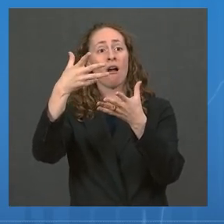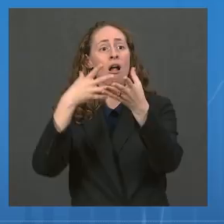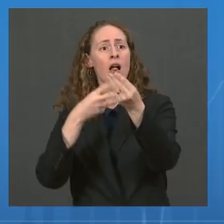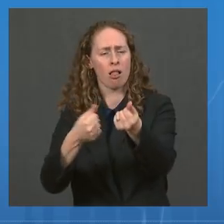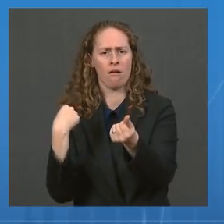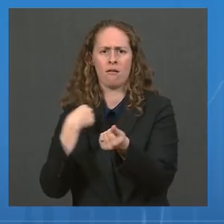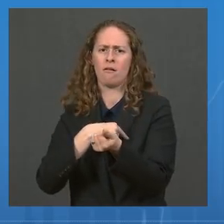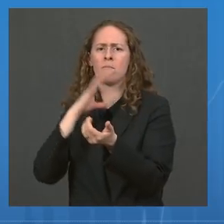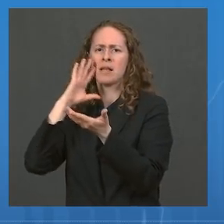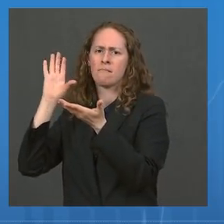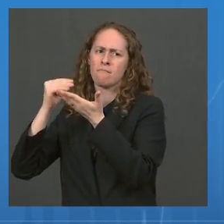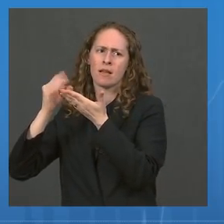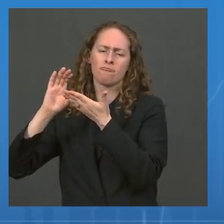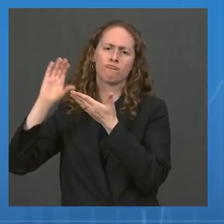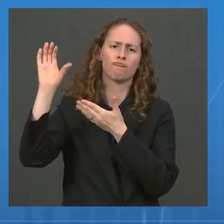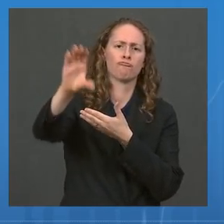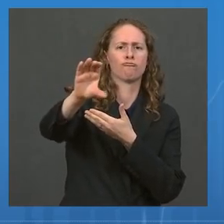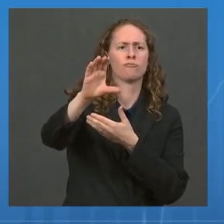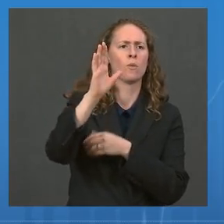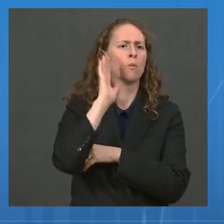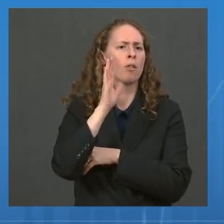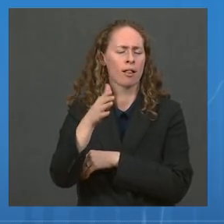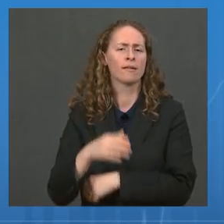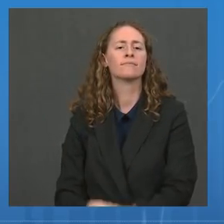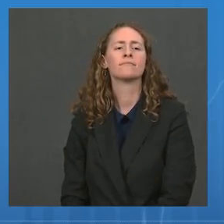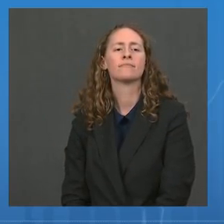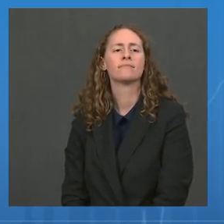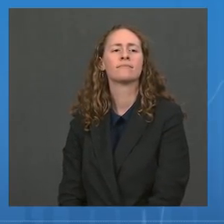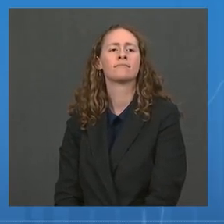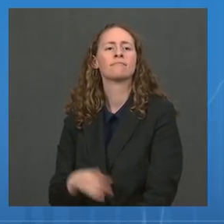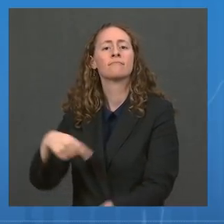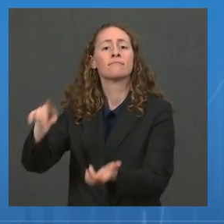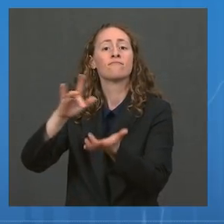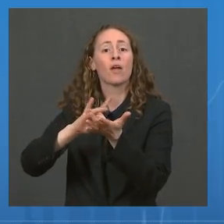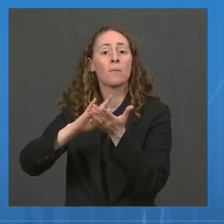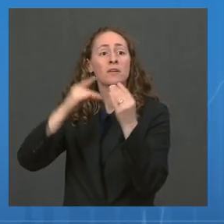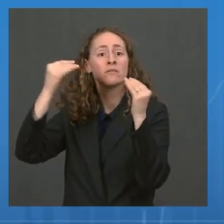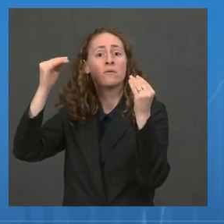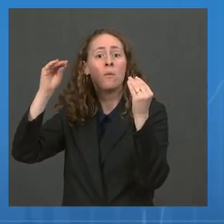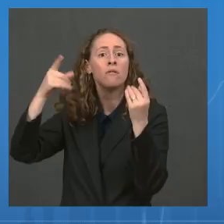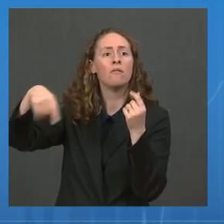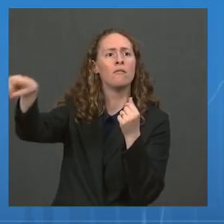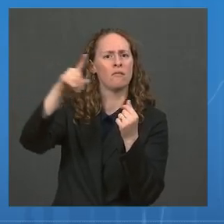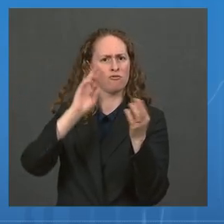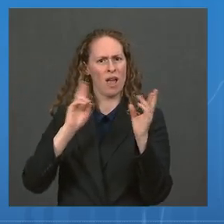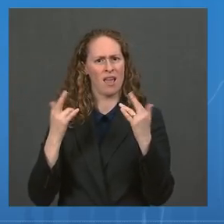Our pharmacy partners have also used this lead time to ensure they are ready for boosters,